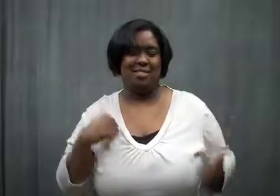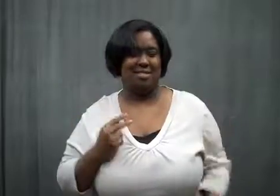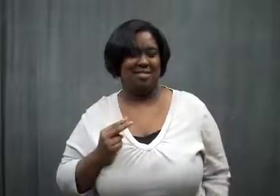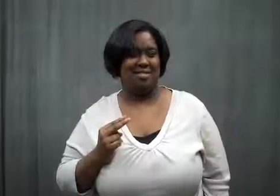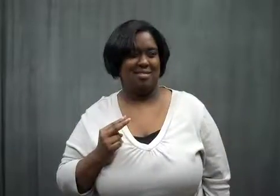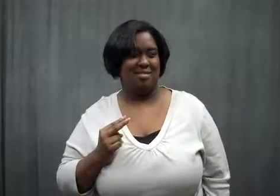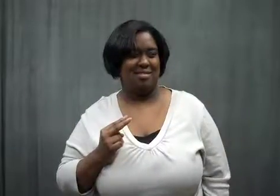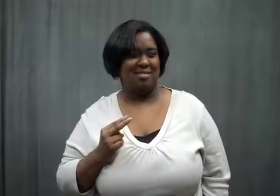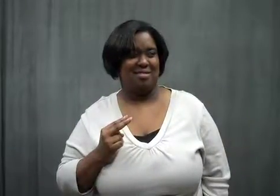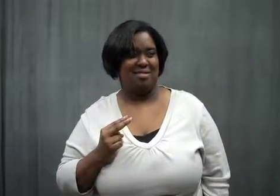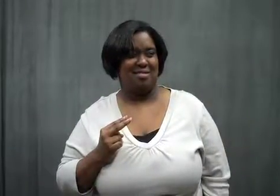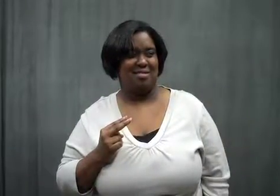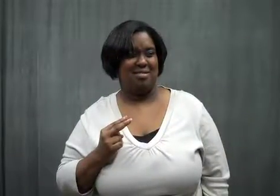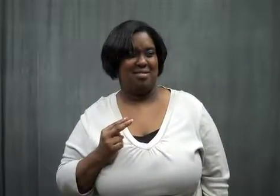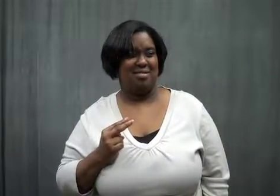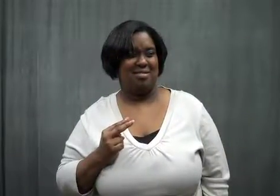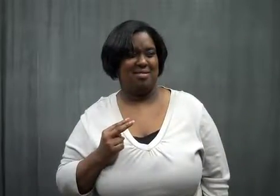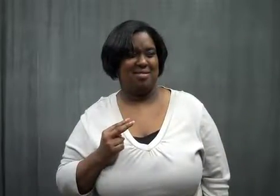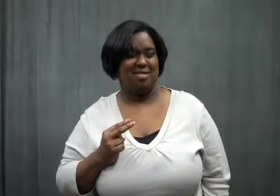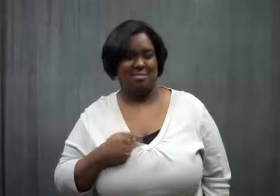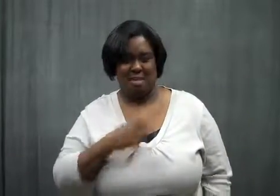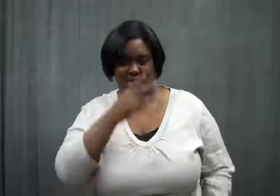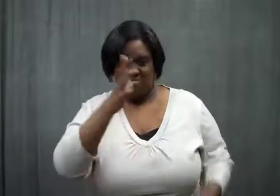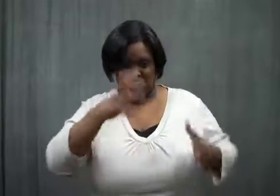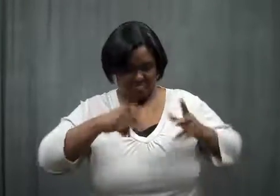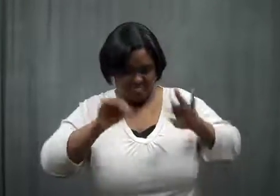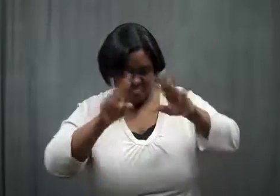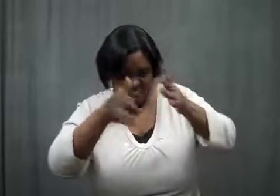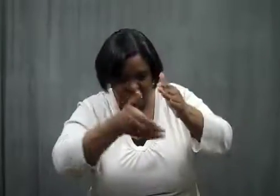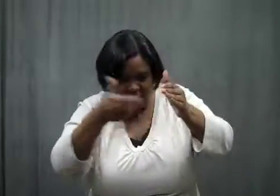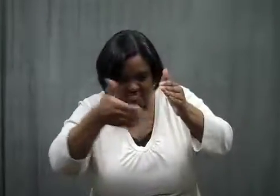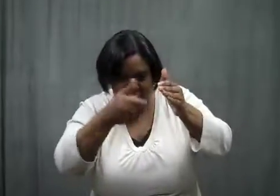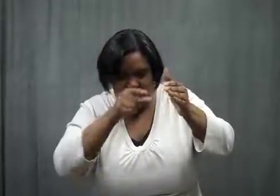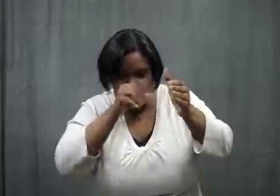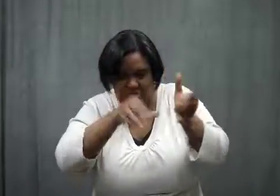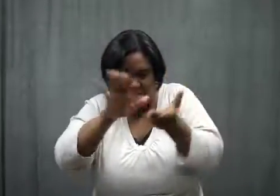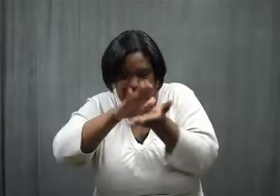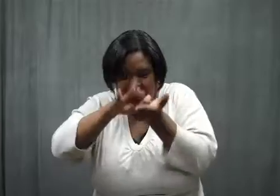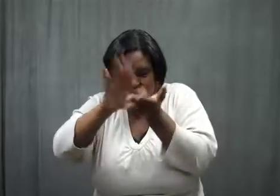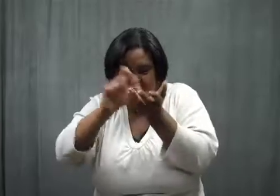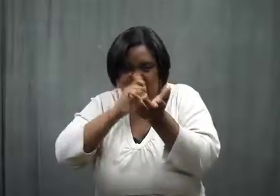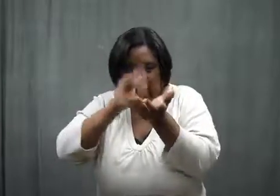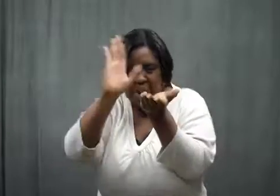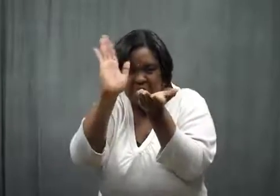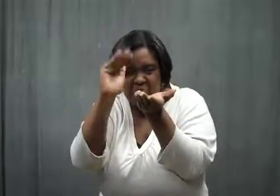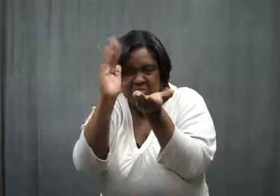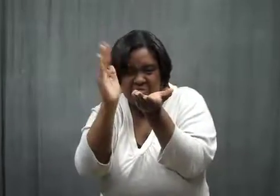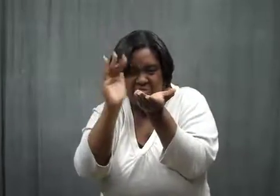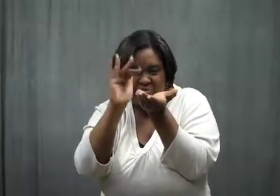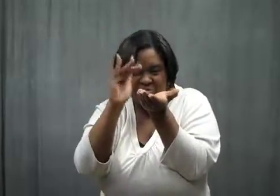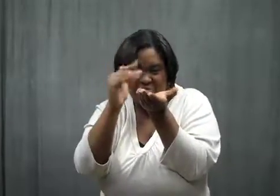My mother cleaned out the cage and petted her babies.